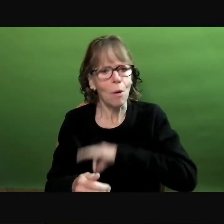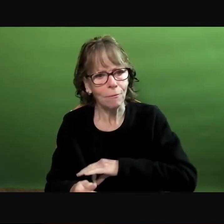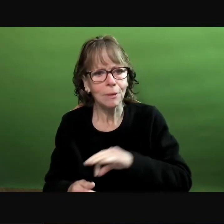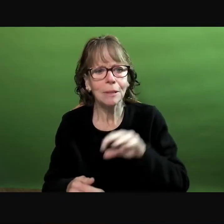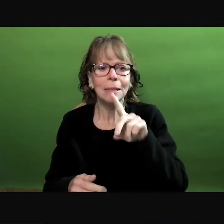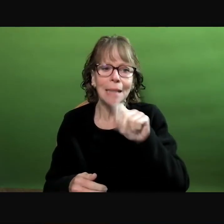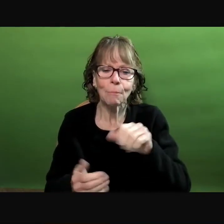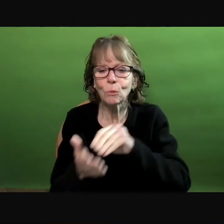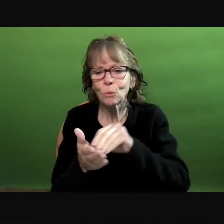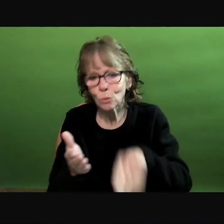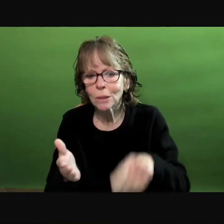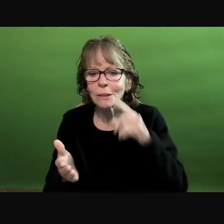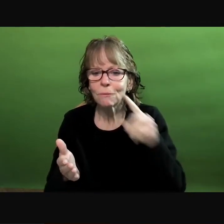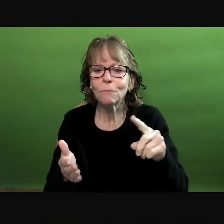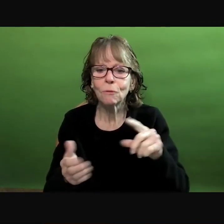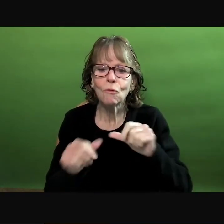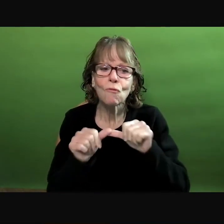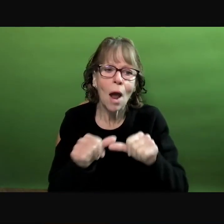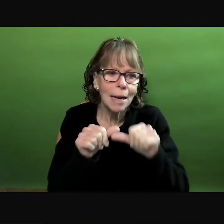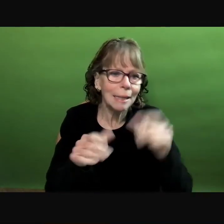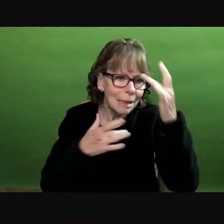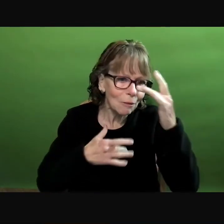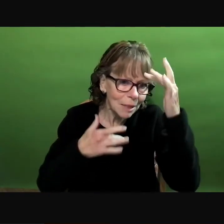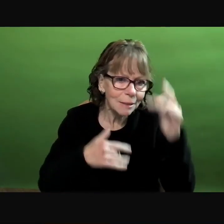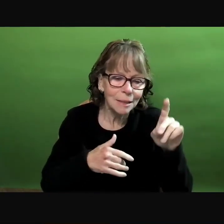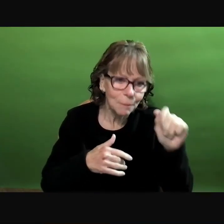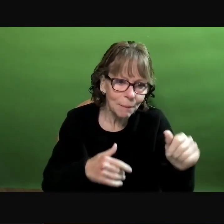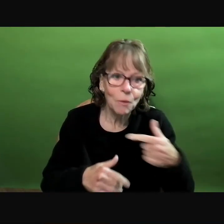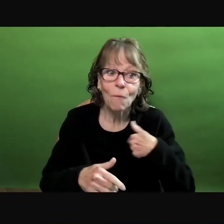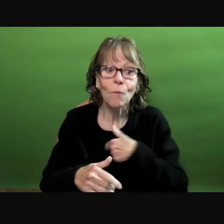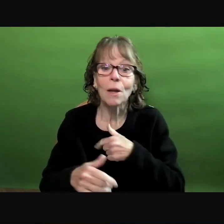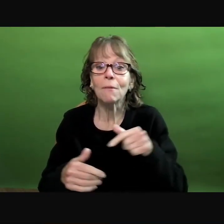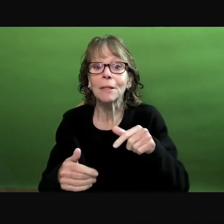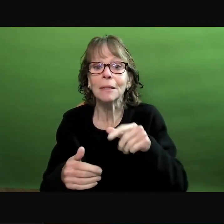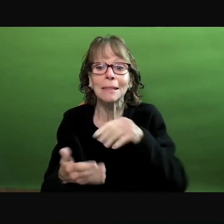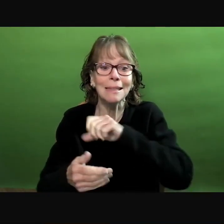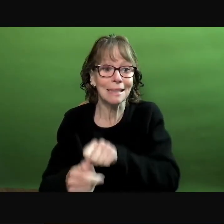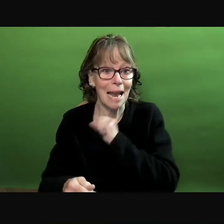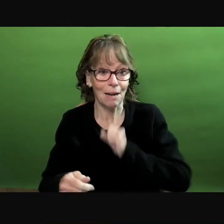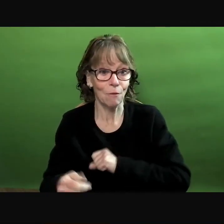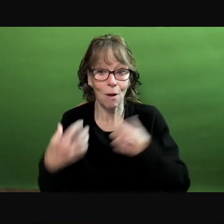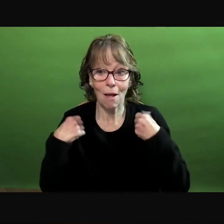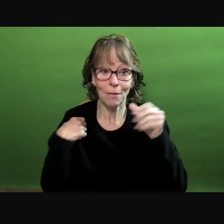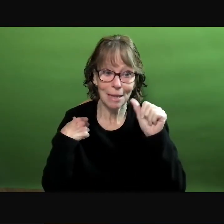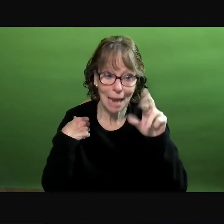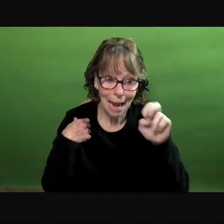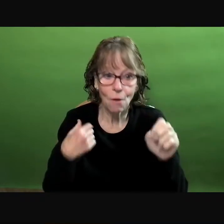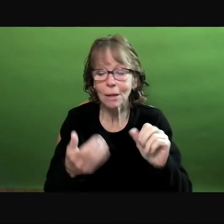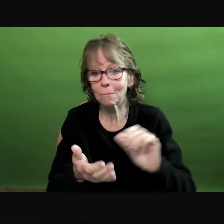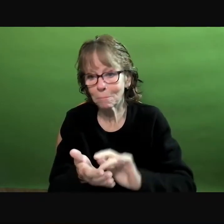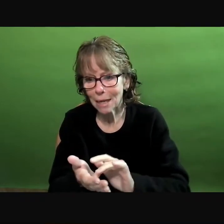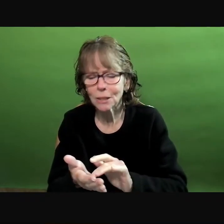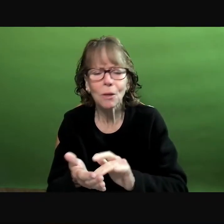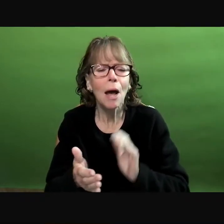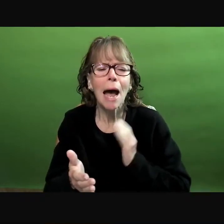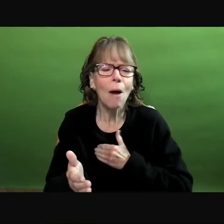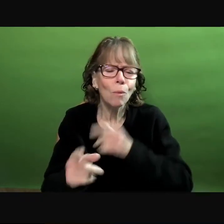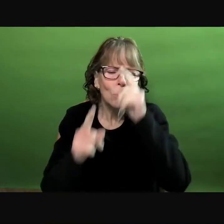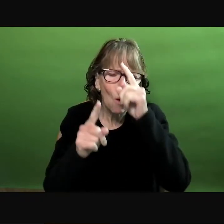And the founder of the Stanford Conference on Disability in Health Care and Medicine. This conference was founded with the mission of advancing the conversation around disability in